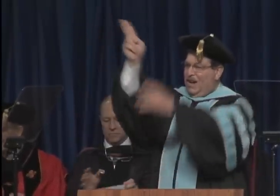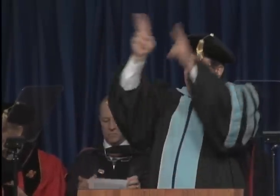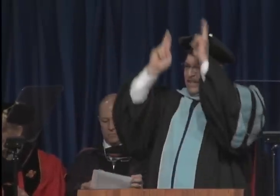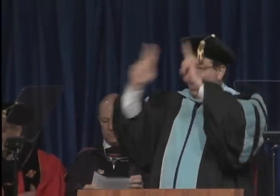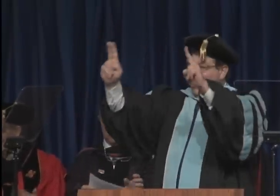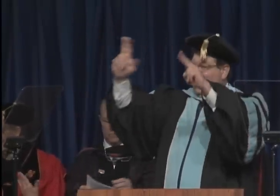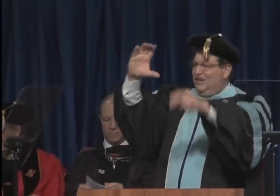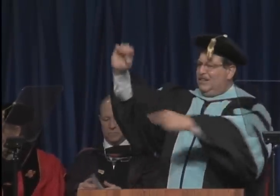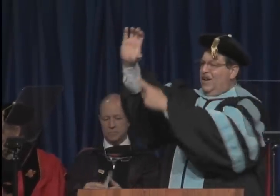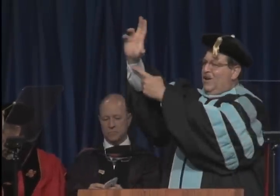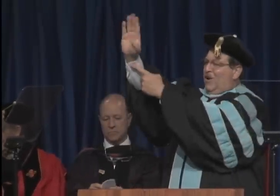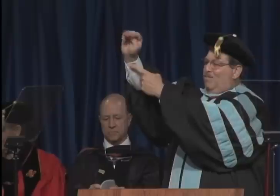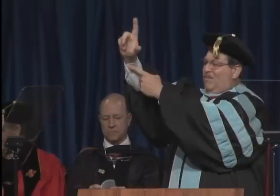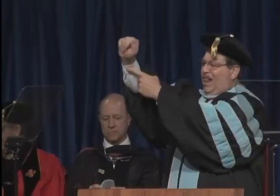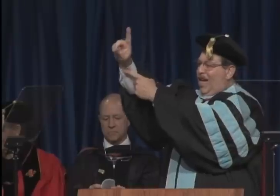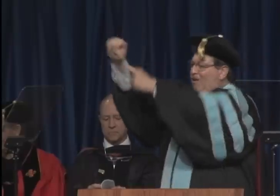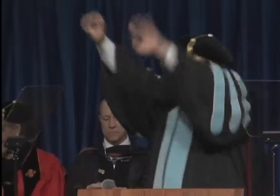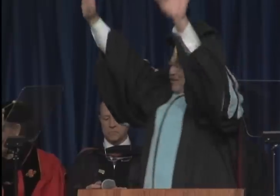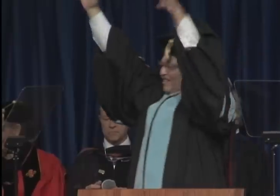Graduating with University Honors, Cum Laude.